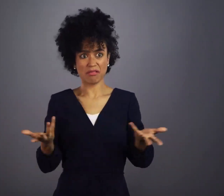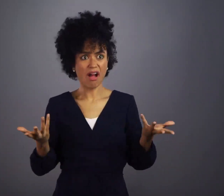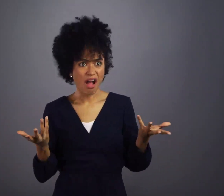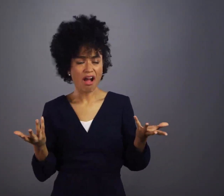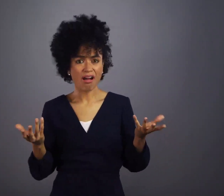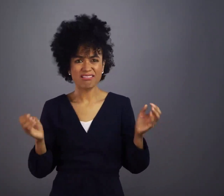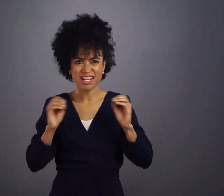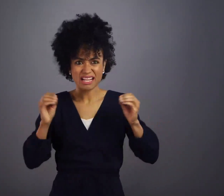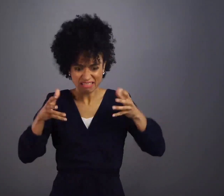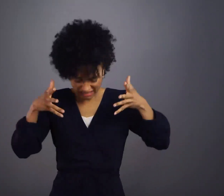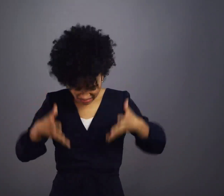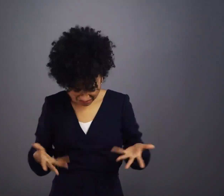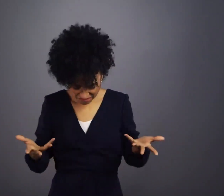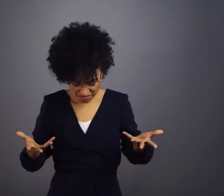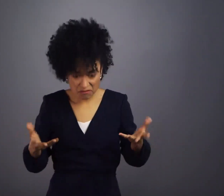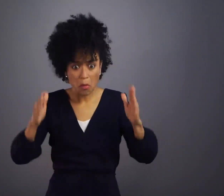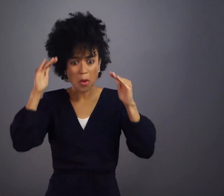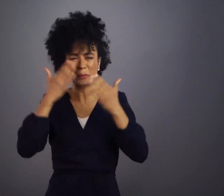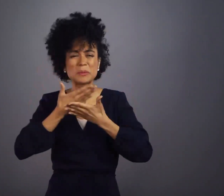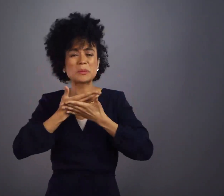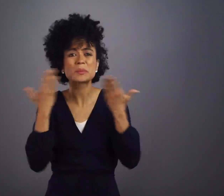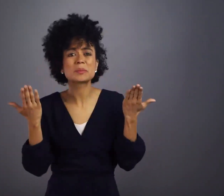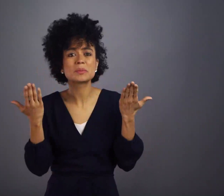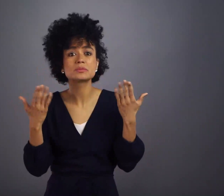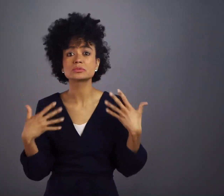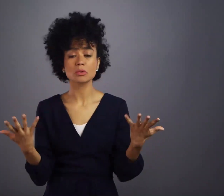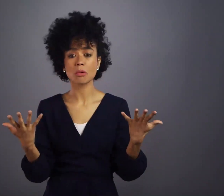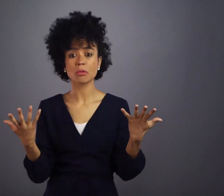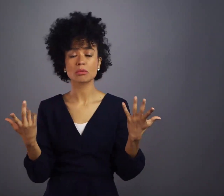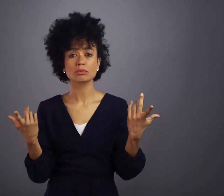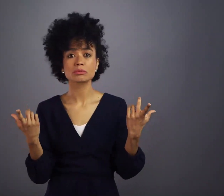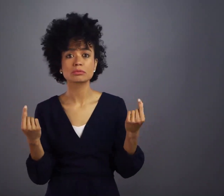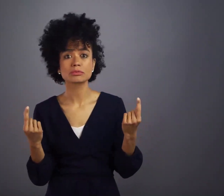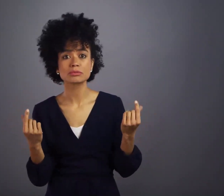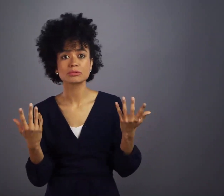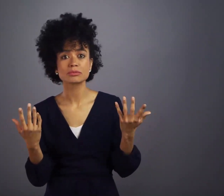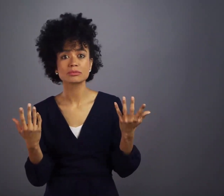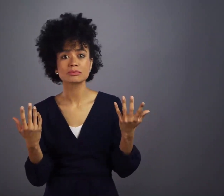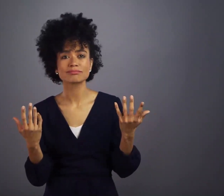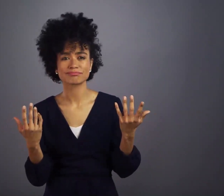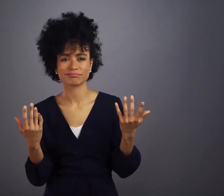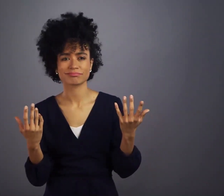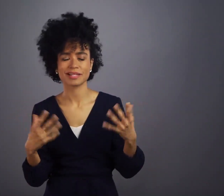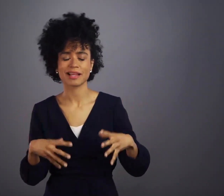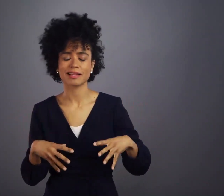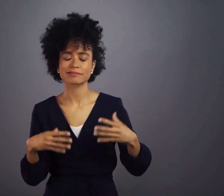We have found much of heaven and we have been rocketed into a fourth dimension of existence